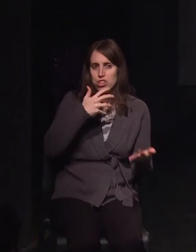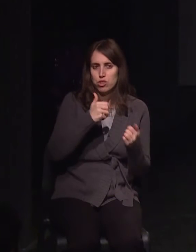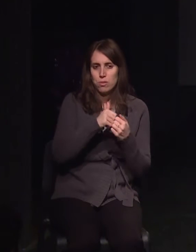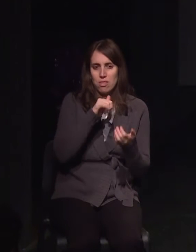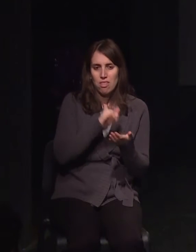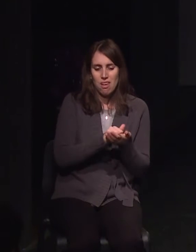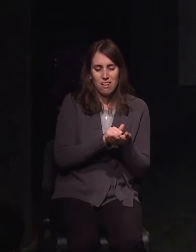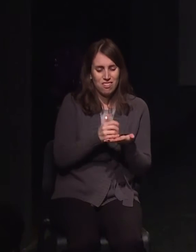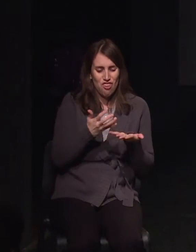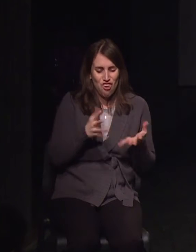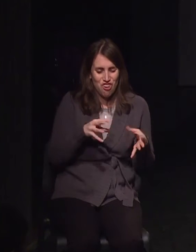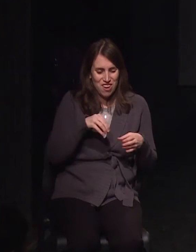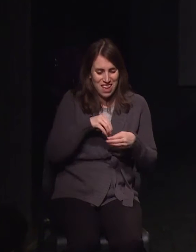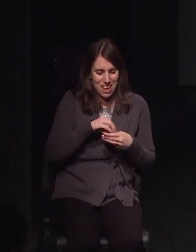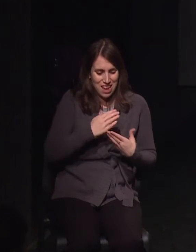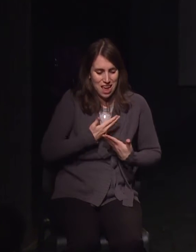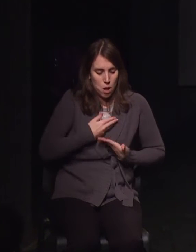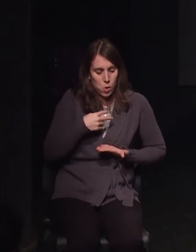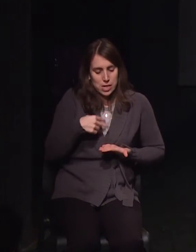there’s so much to do that we can do.